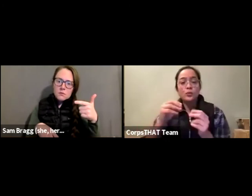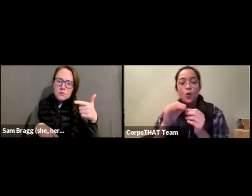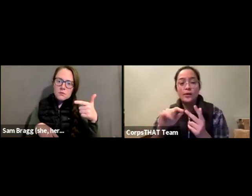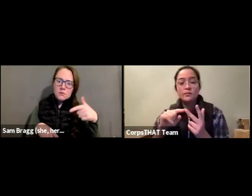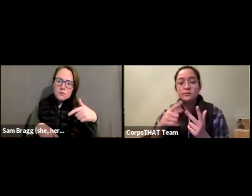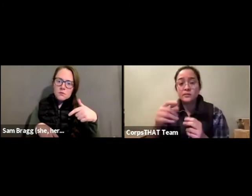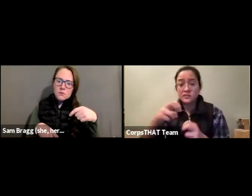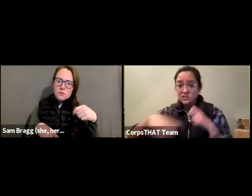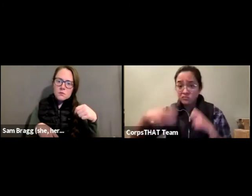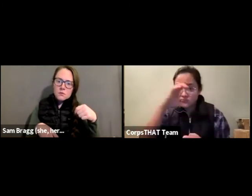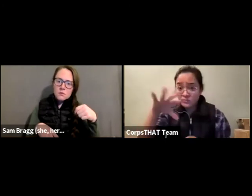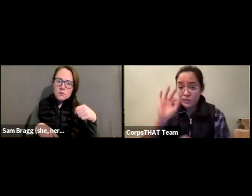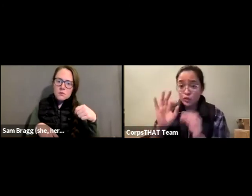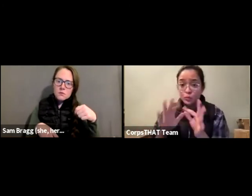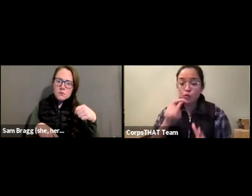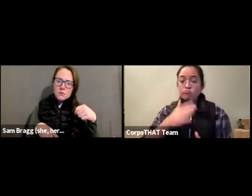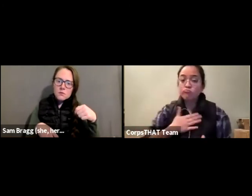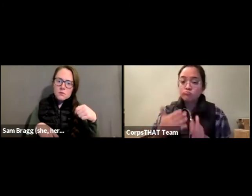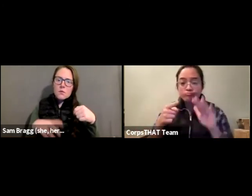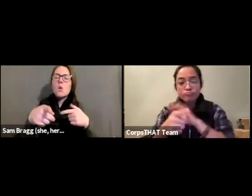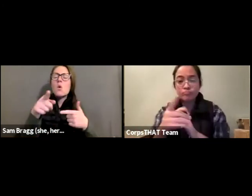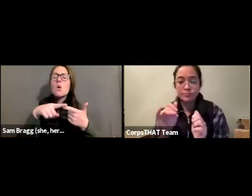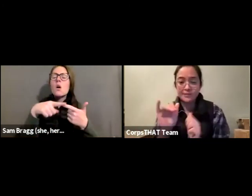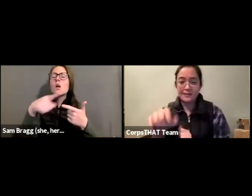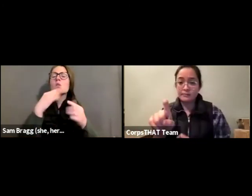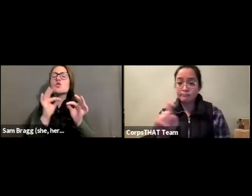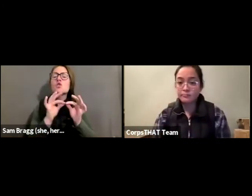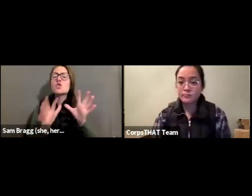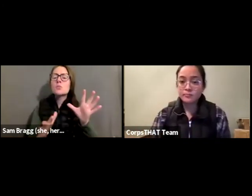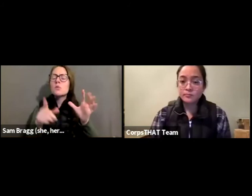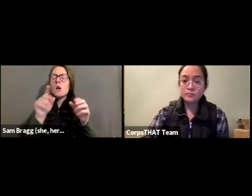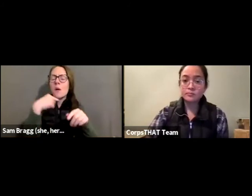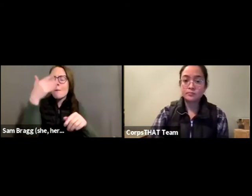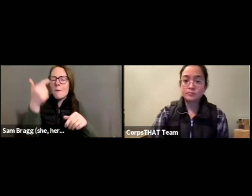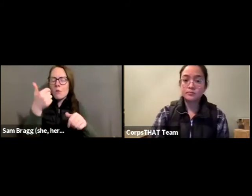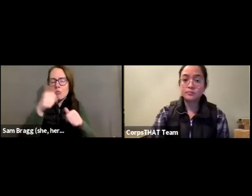um so that was more about the payment but then was it challenging to find interpreters